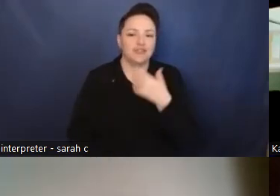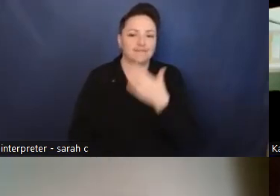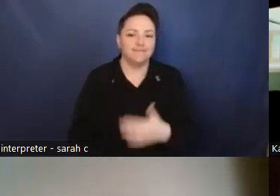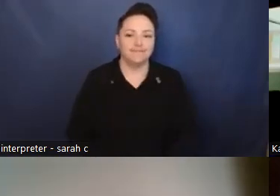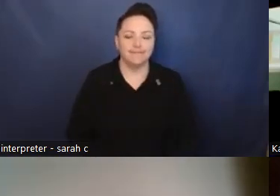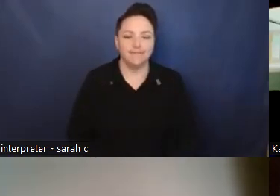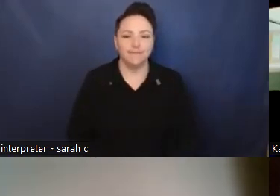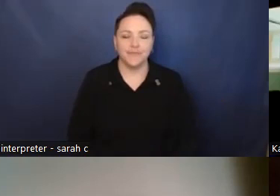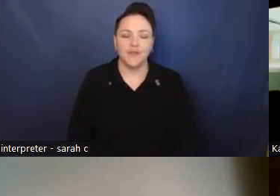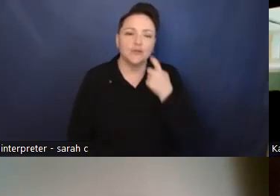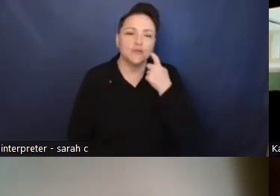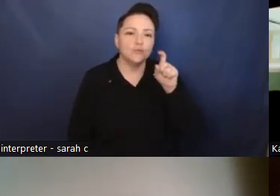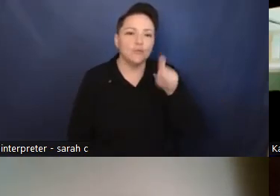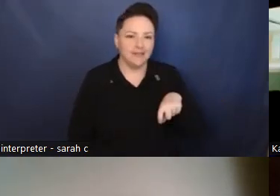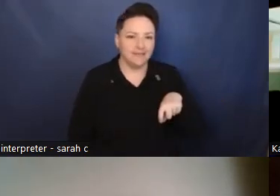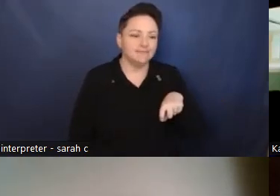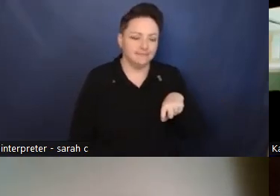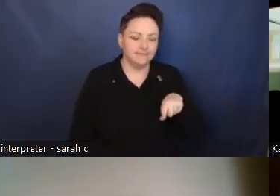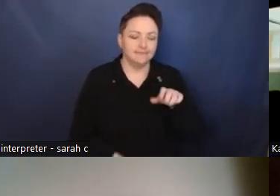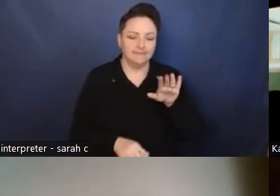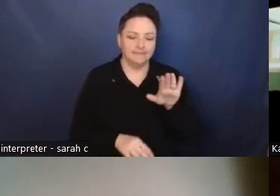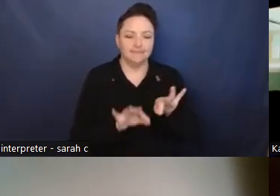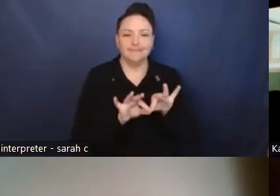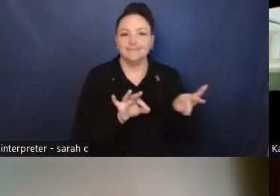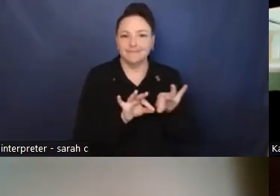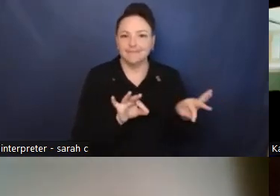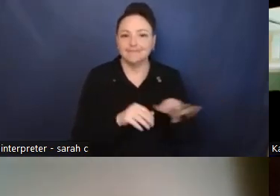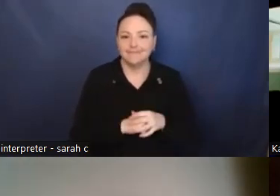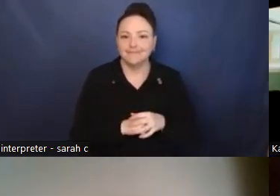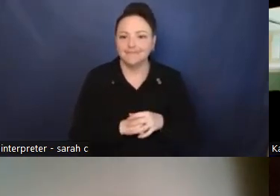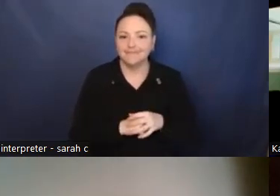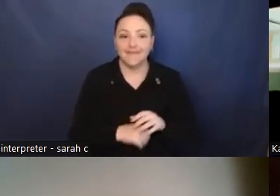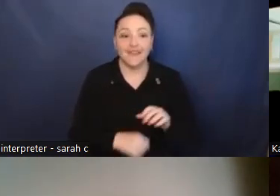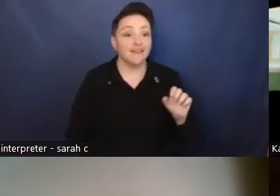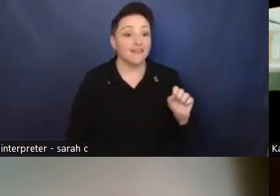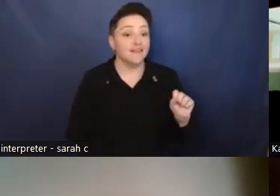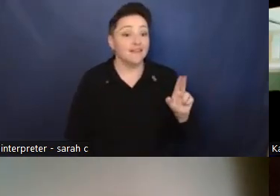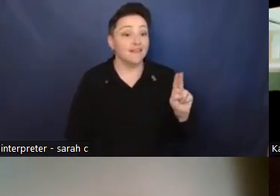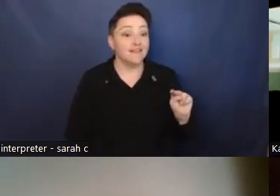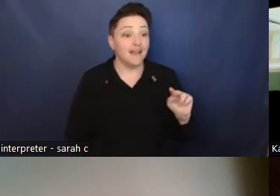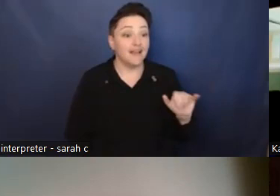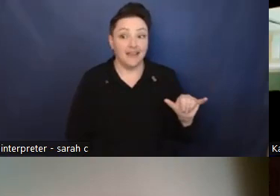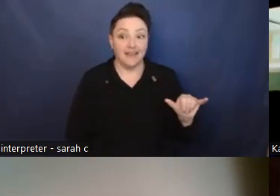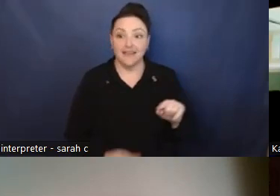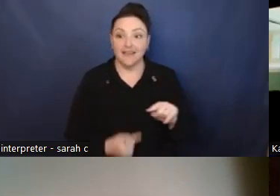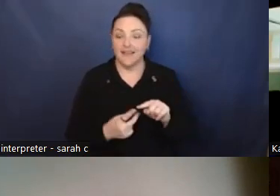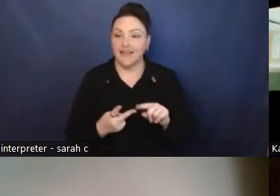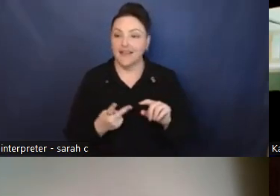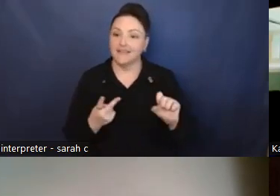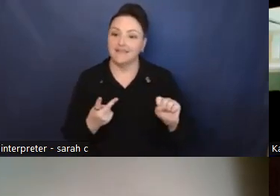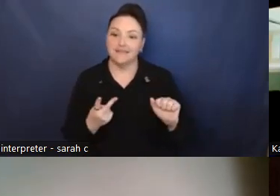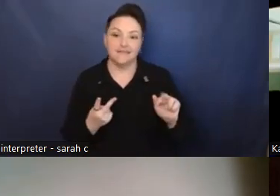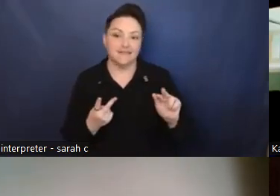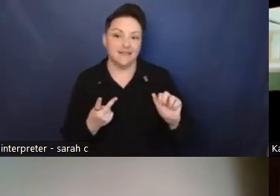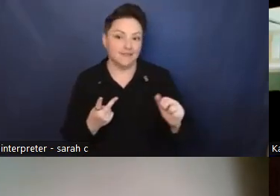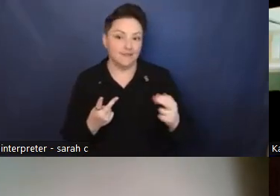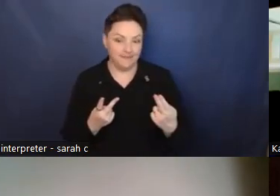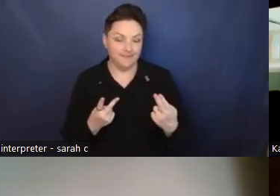going to turn it over to you guys to talk about our brand new spanking website.